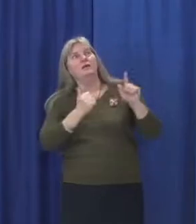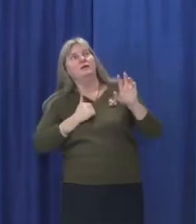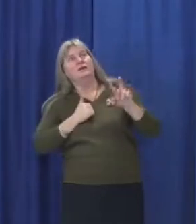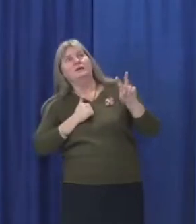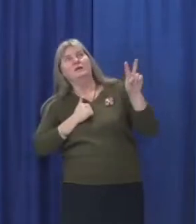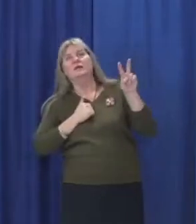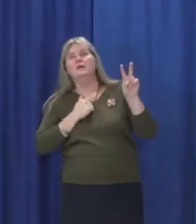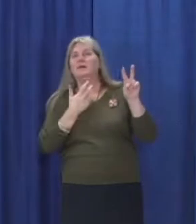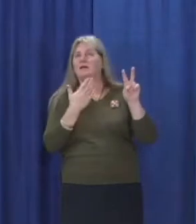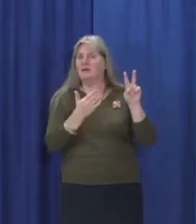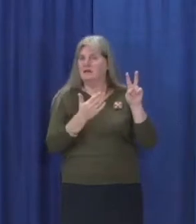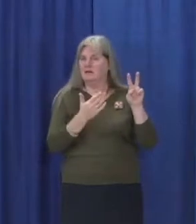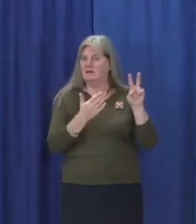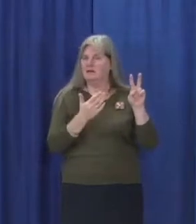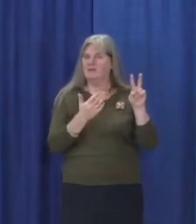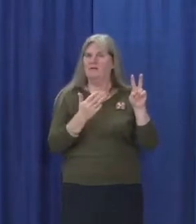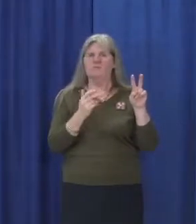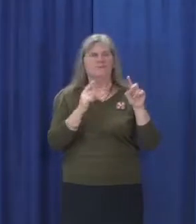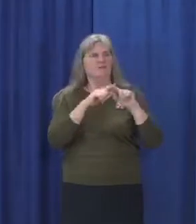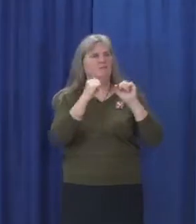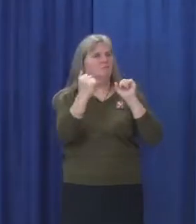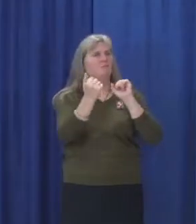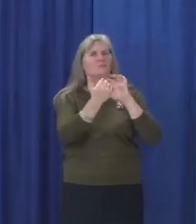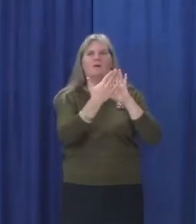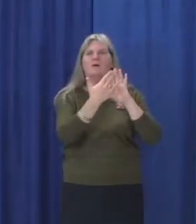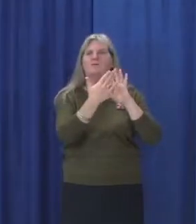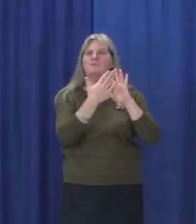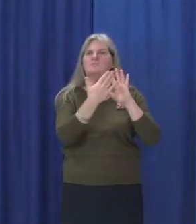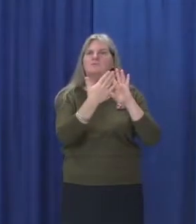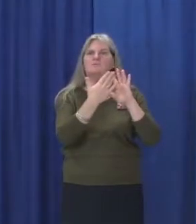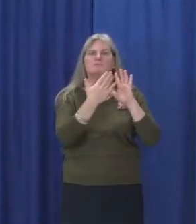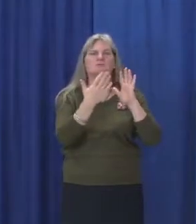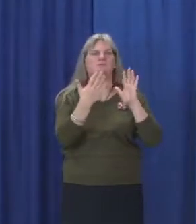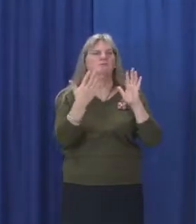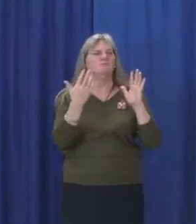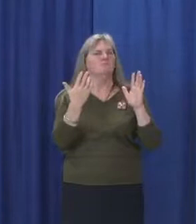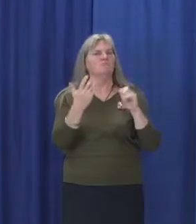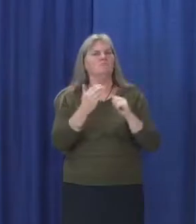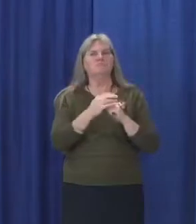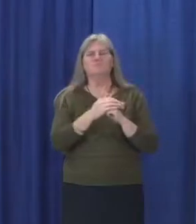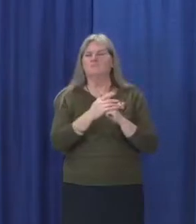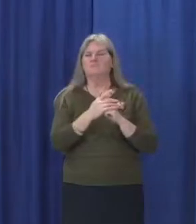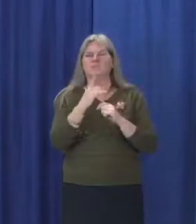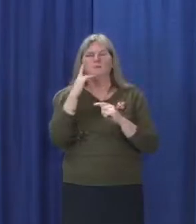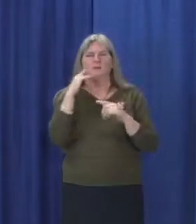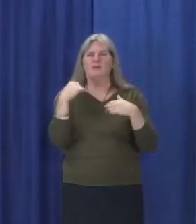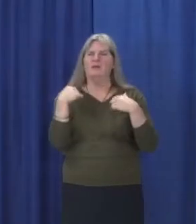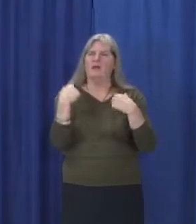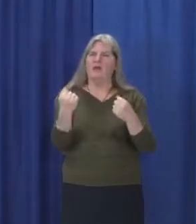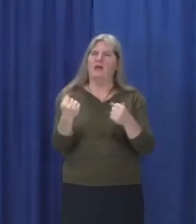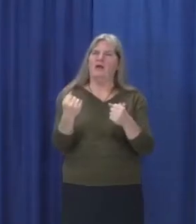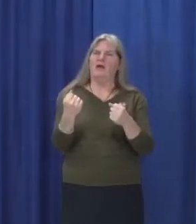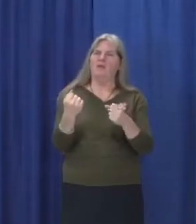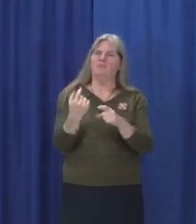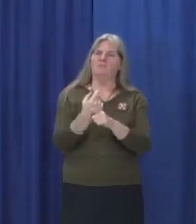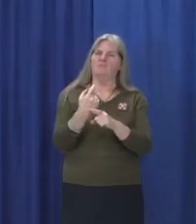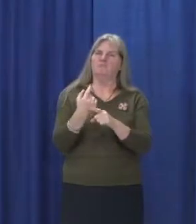Highlighting all of our different approaches and regions when it comes to mental wellness